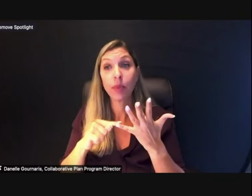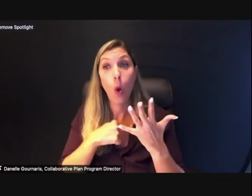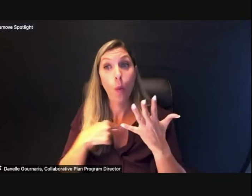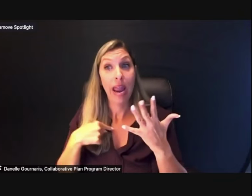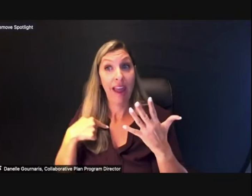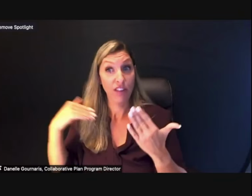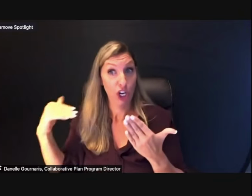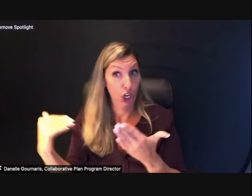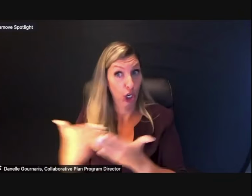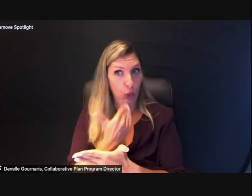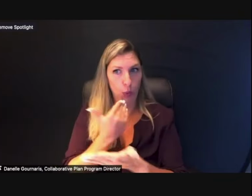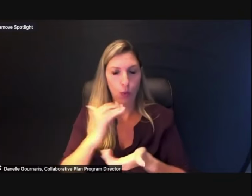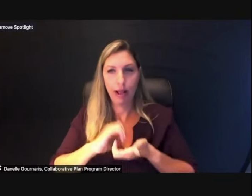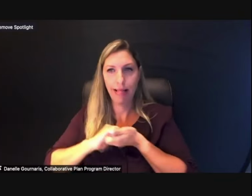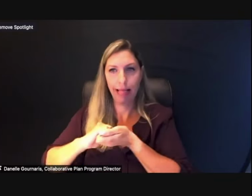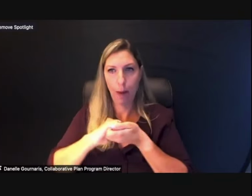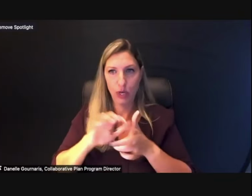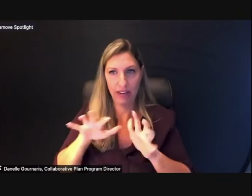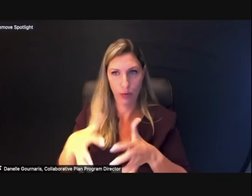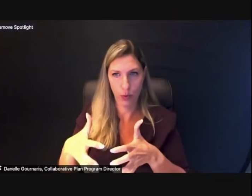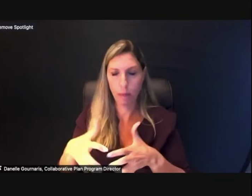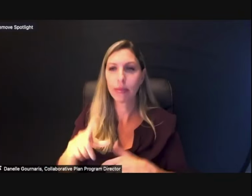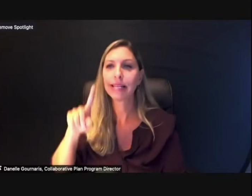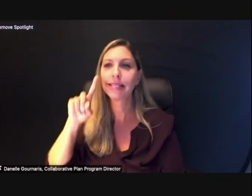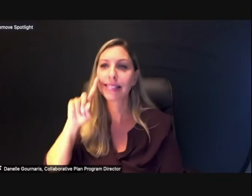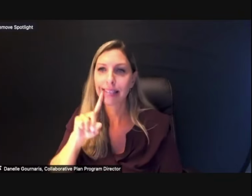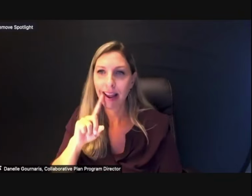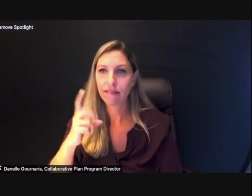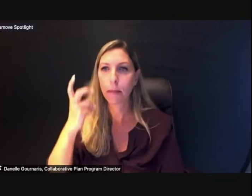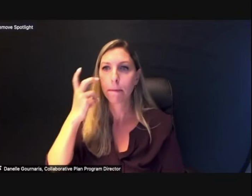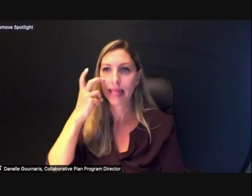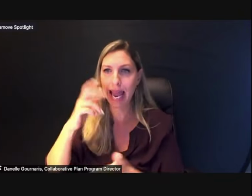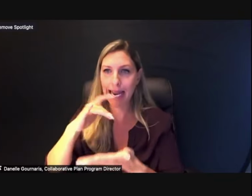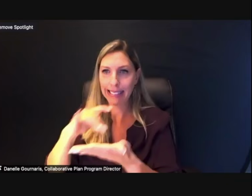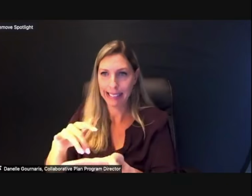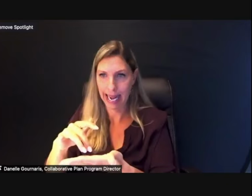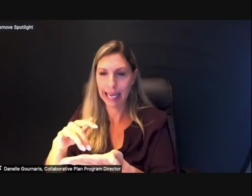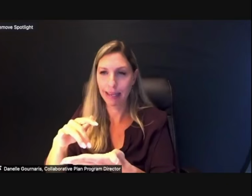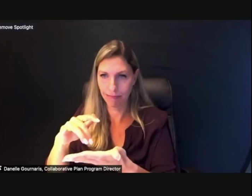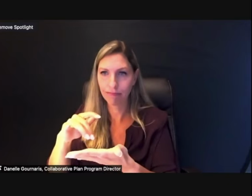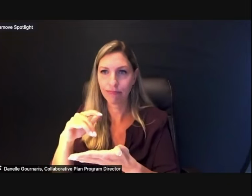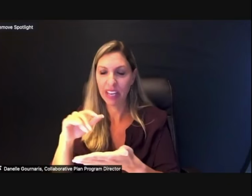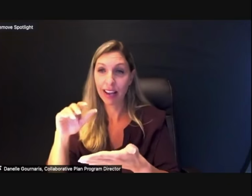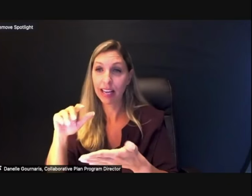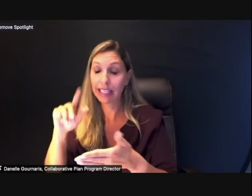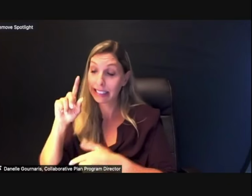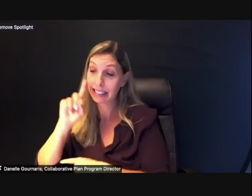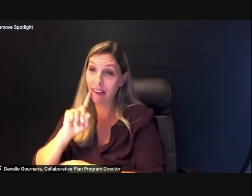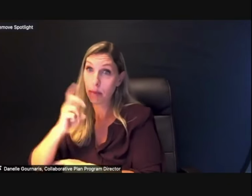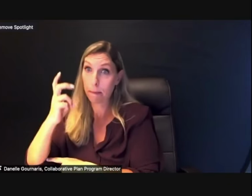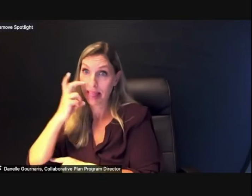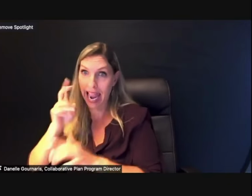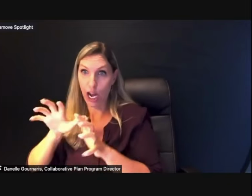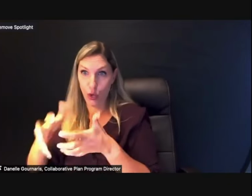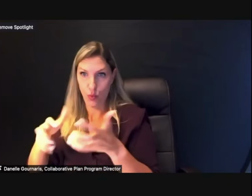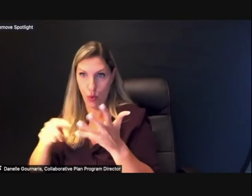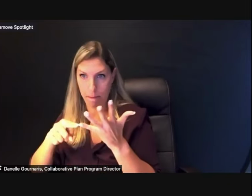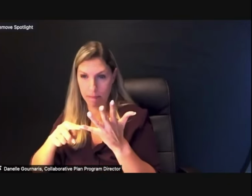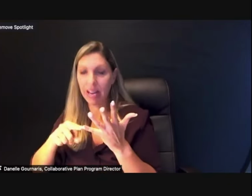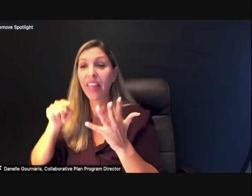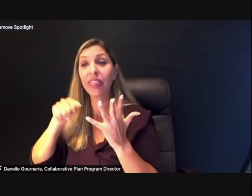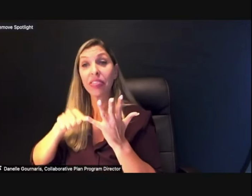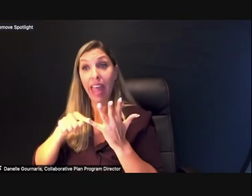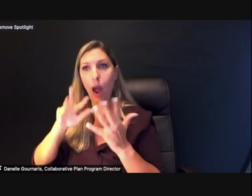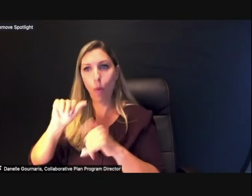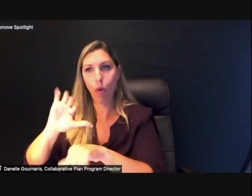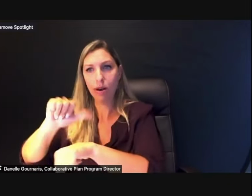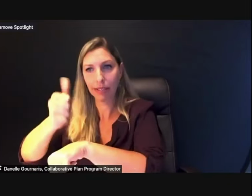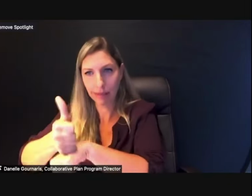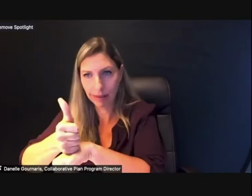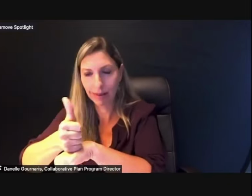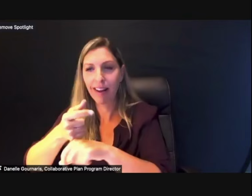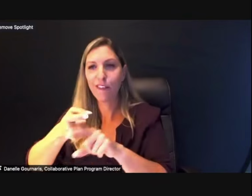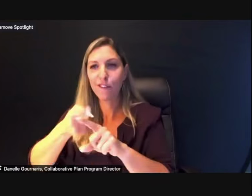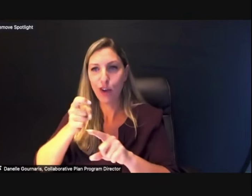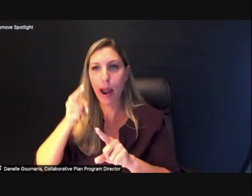on the DeafBlind study. The DeafBlind group will structure their